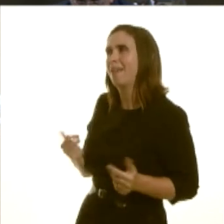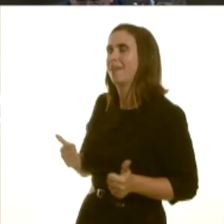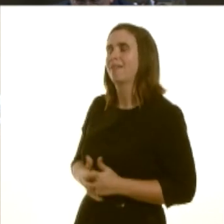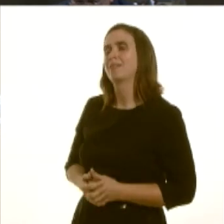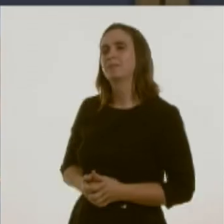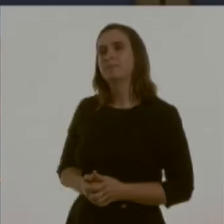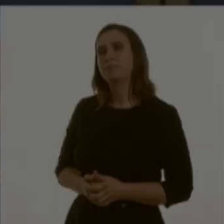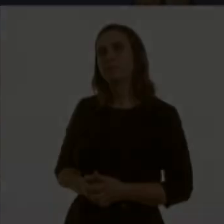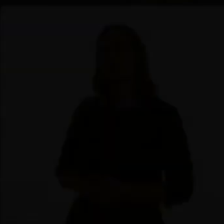the case. Y Llywydd / The Presiding Officer: Thank you, First Minister.